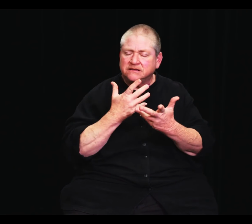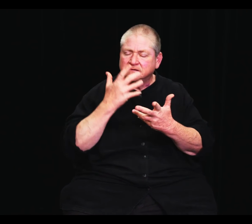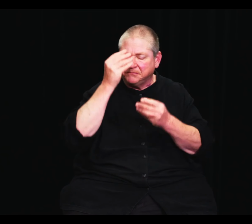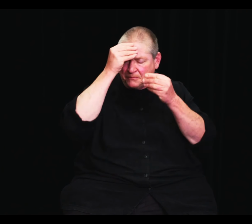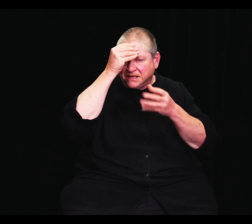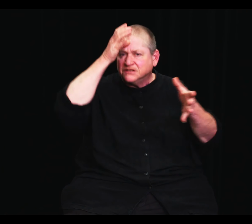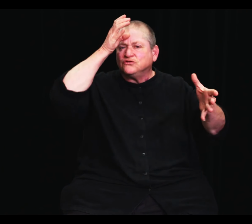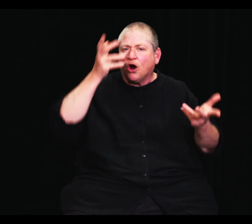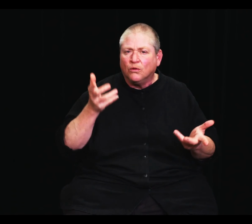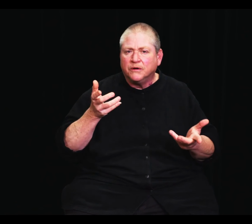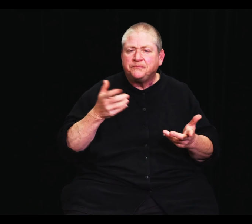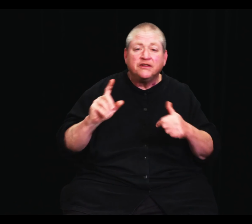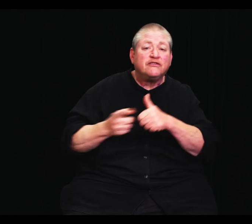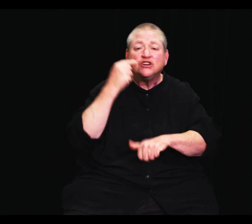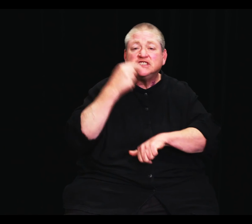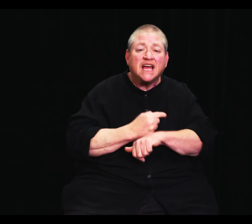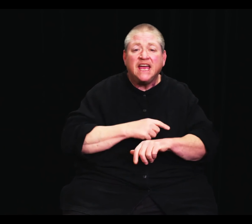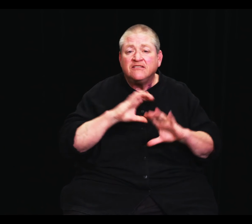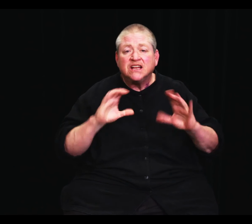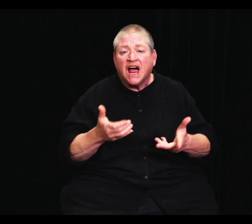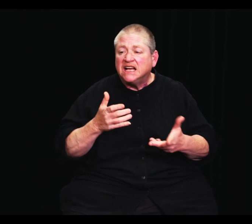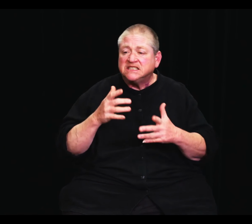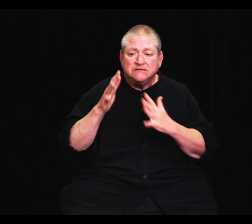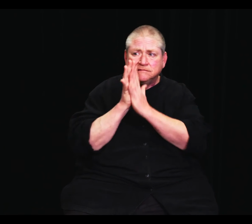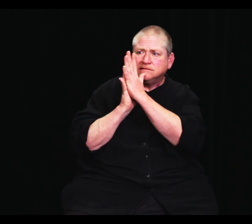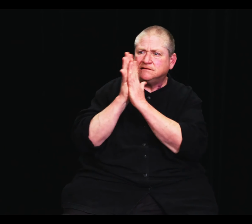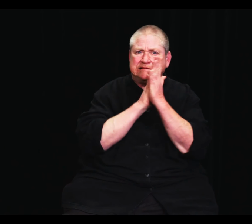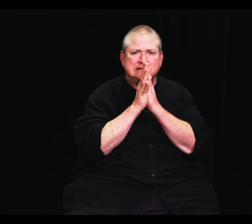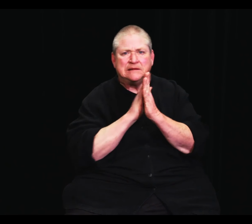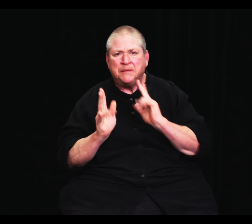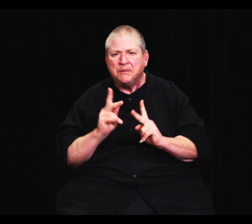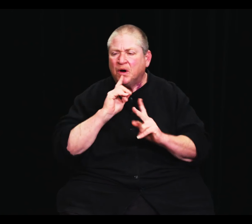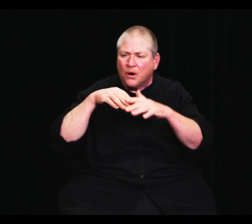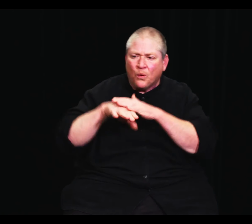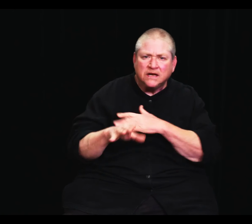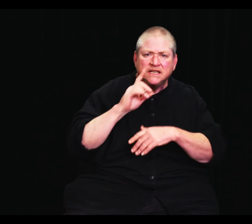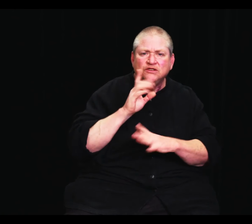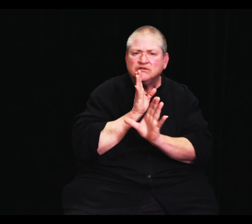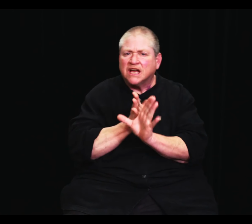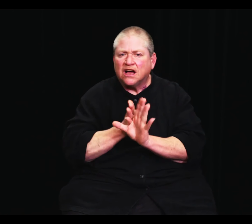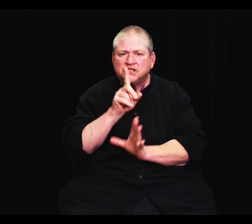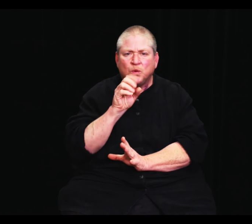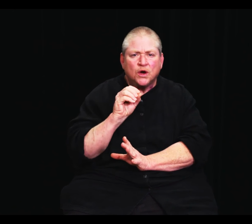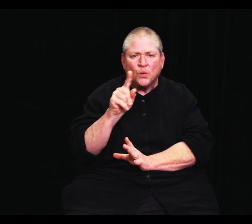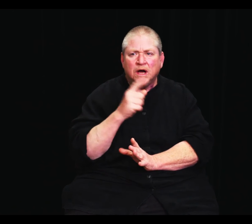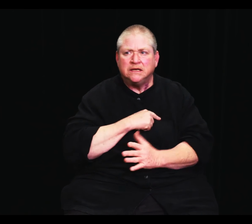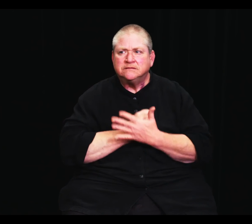but it's these experiences and lessons that make us stronger. I remember walking through campus on my first day of class.